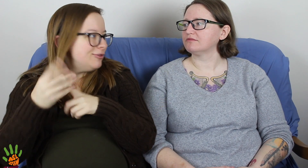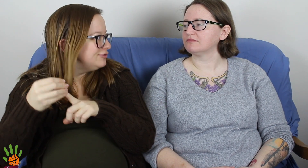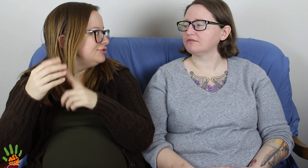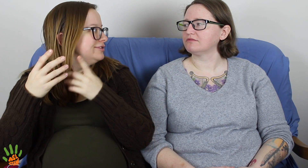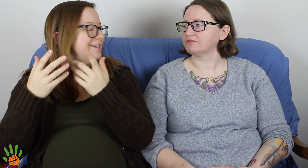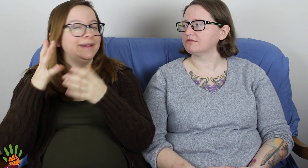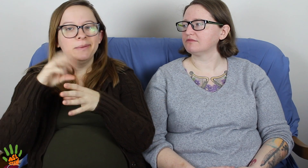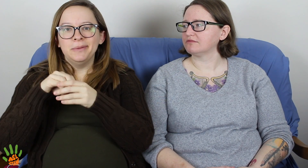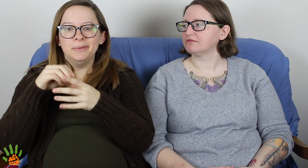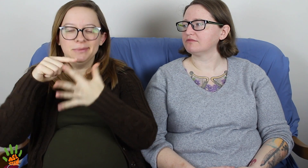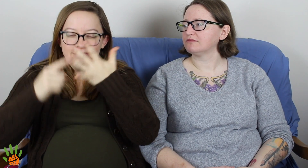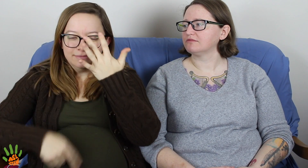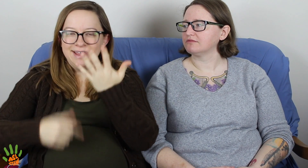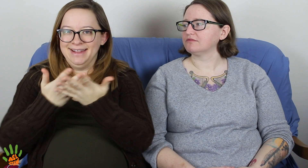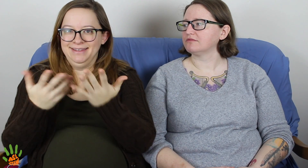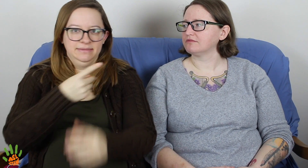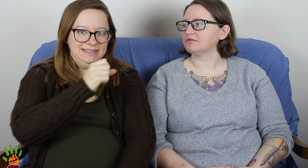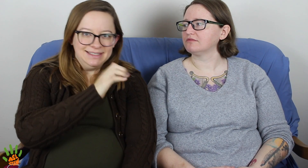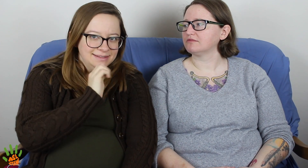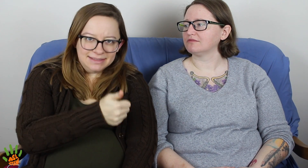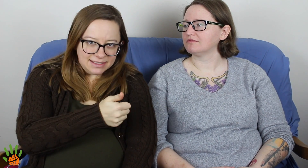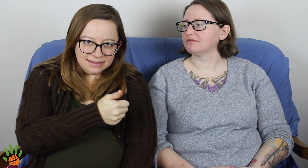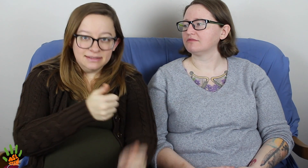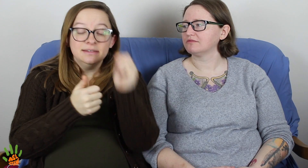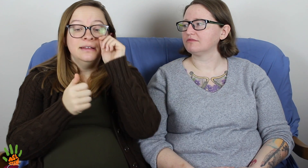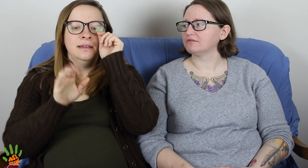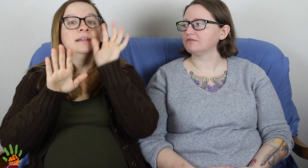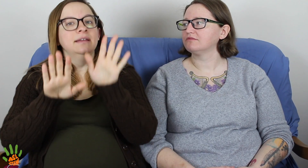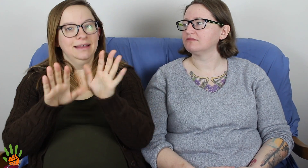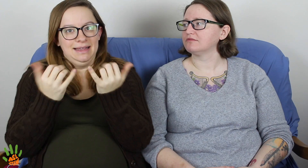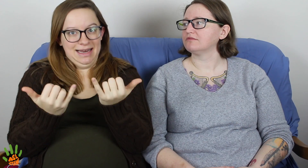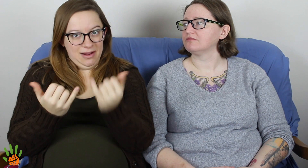What's included like culture and all of that which you don't get with PSE.